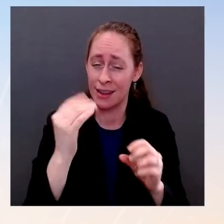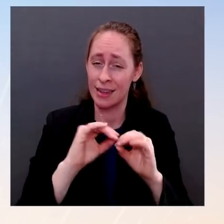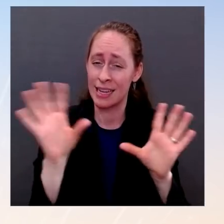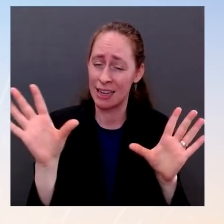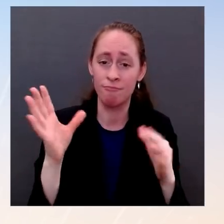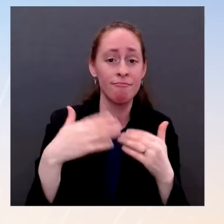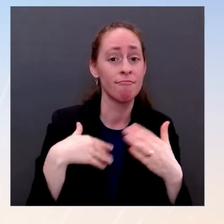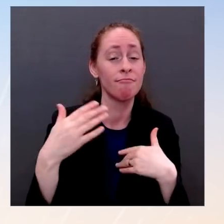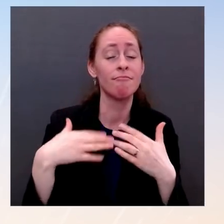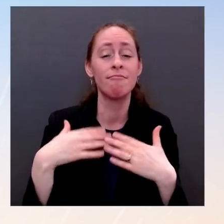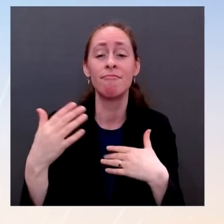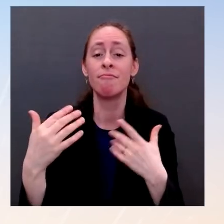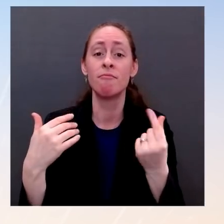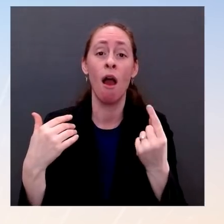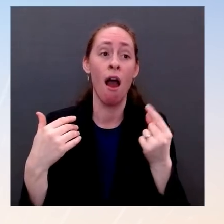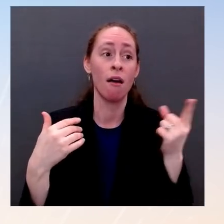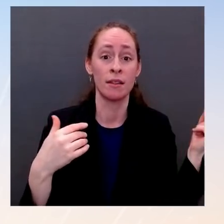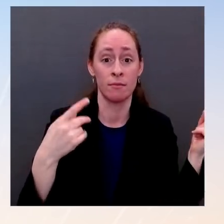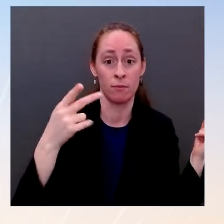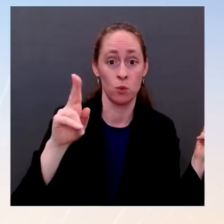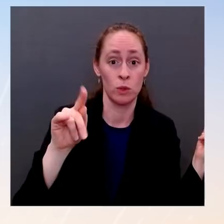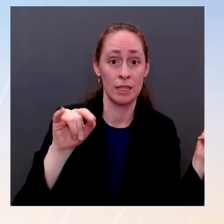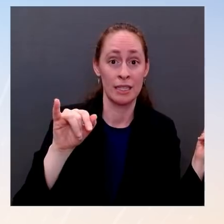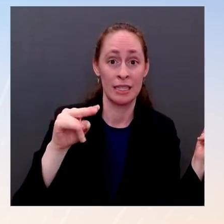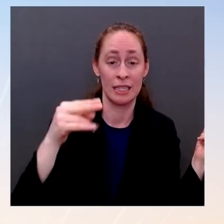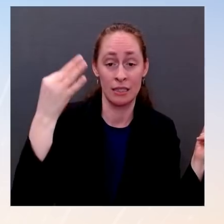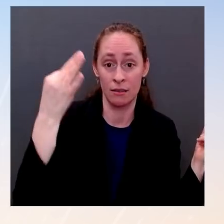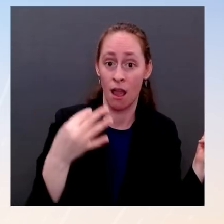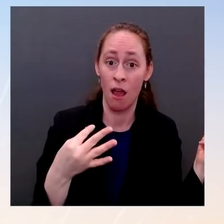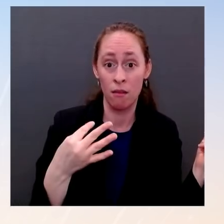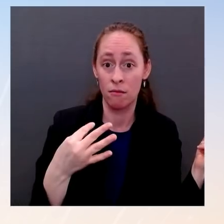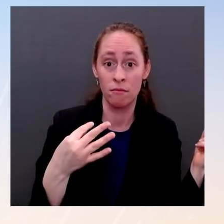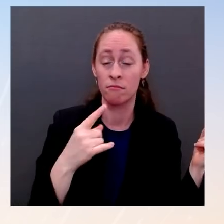I think, as we've seen out there, is to divide NATO --